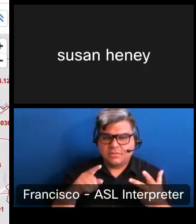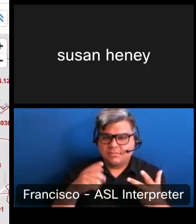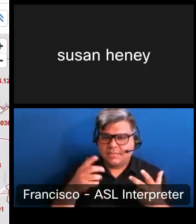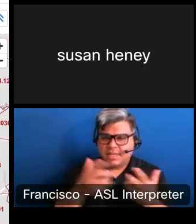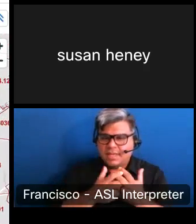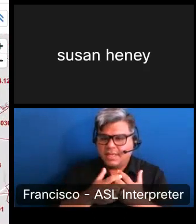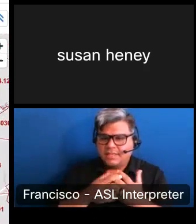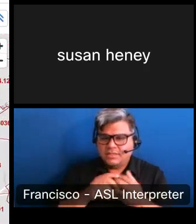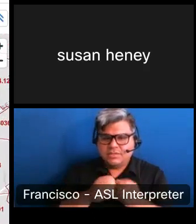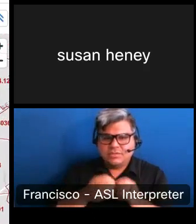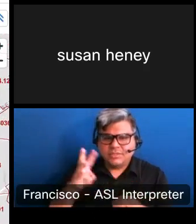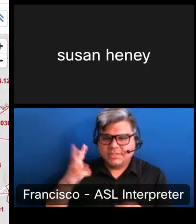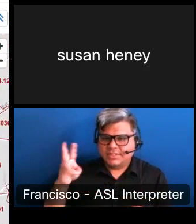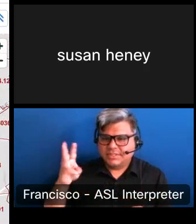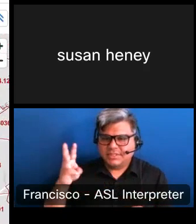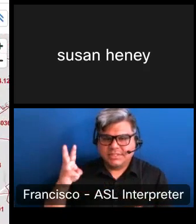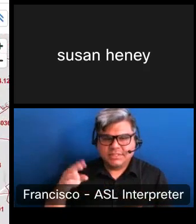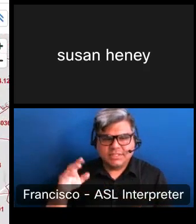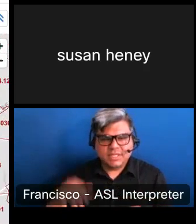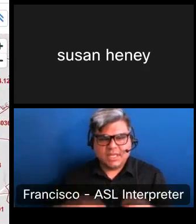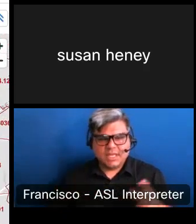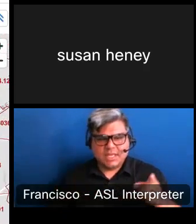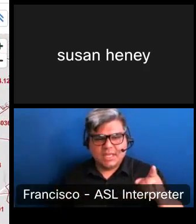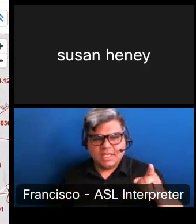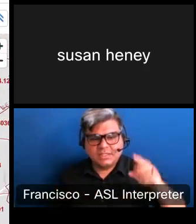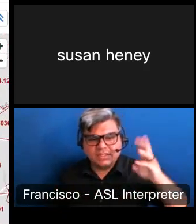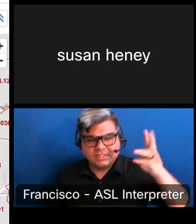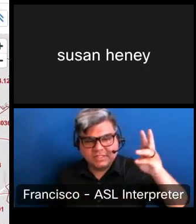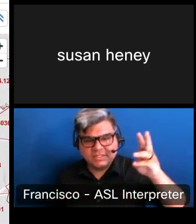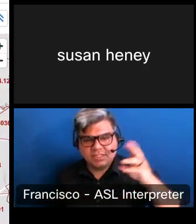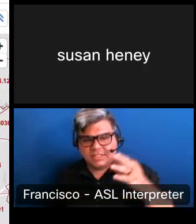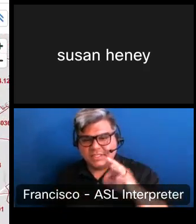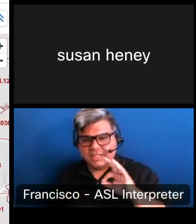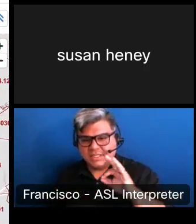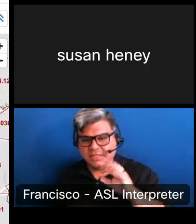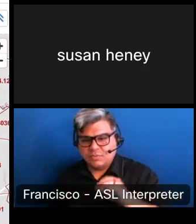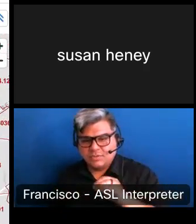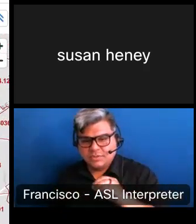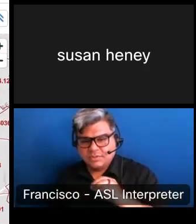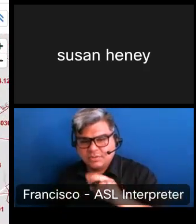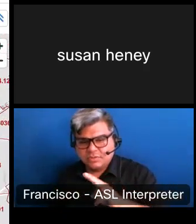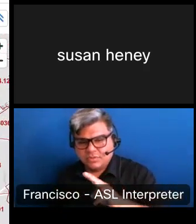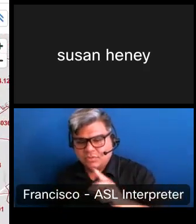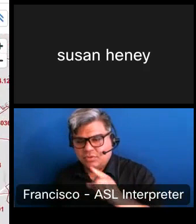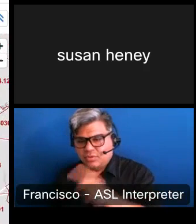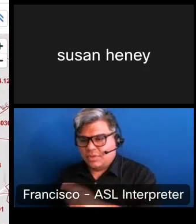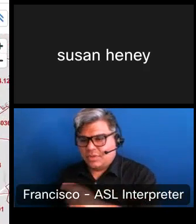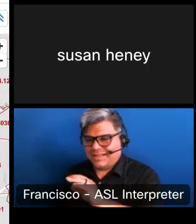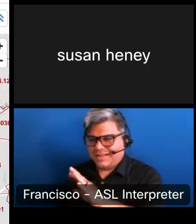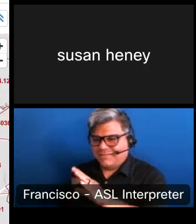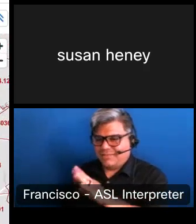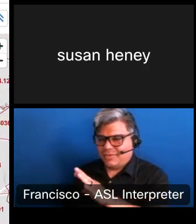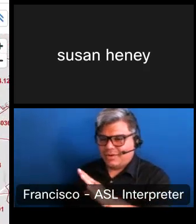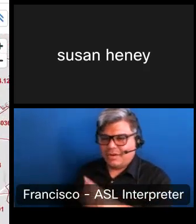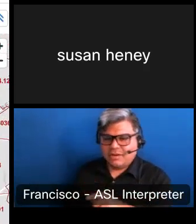degrees are these tracts here, census tract 16, 19.02, and census tract 94. Okay? Now what if I